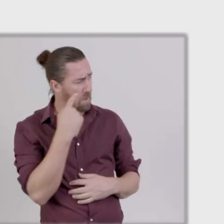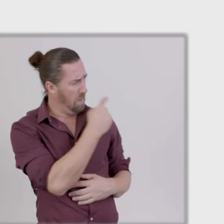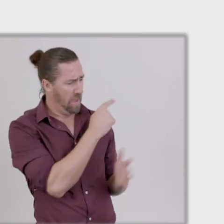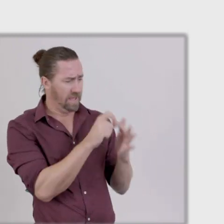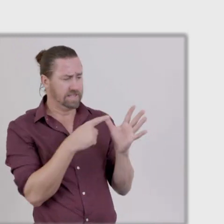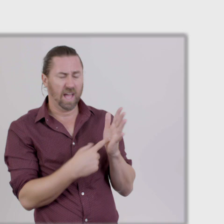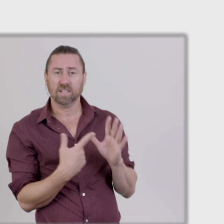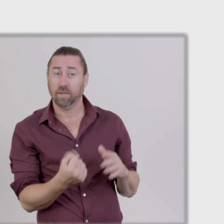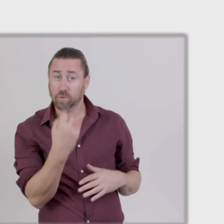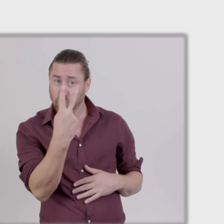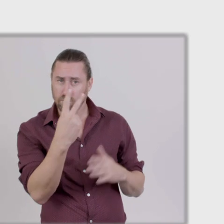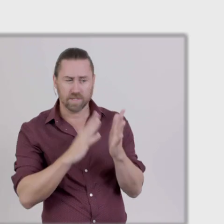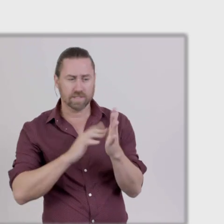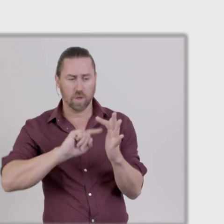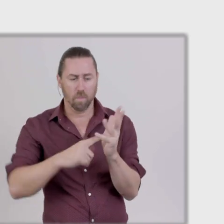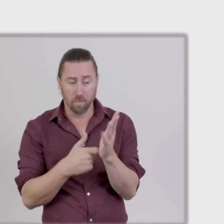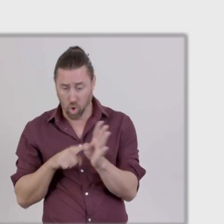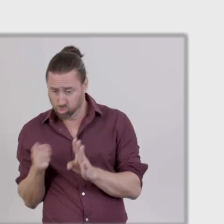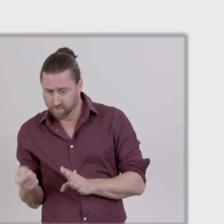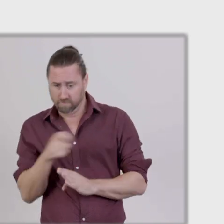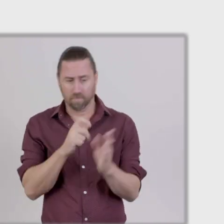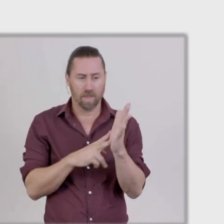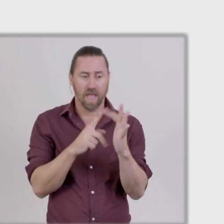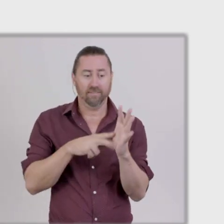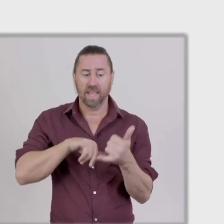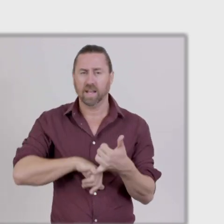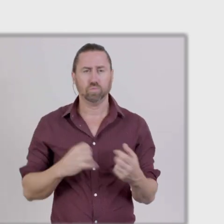there are two planets, Mercury and Venus, that don't have any moons.